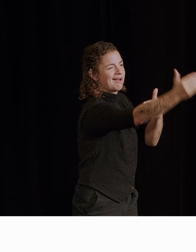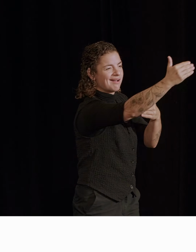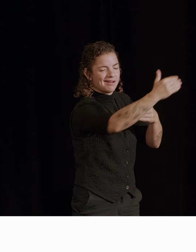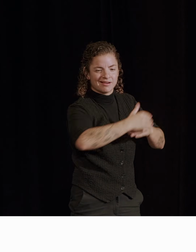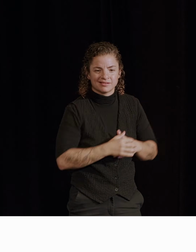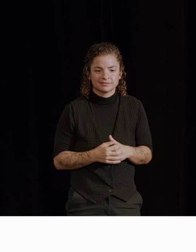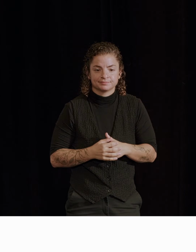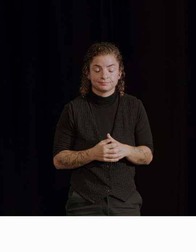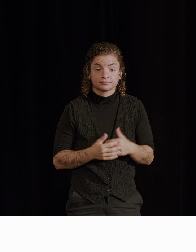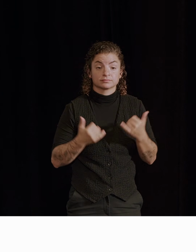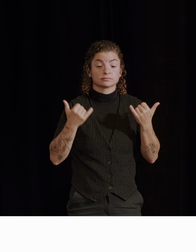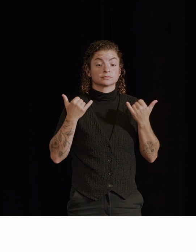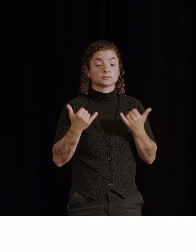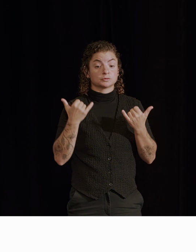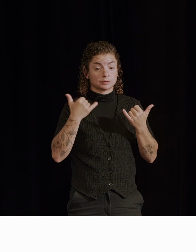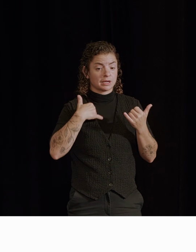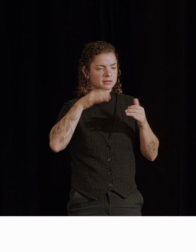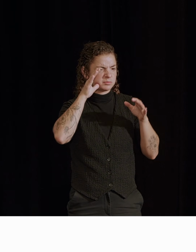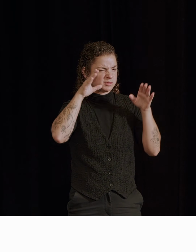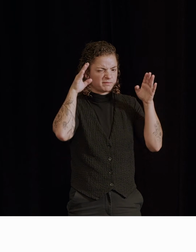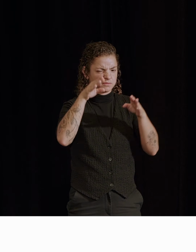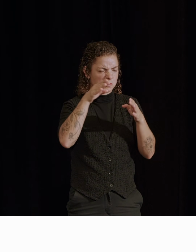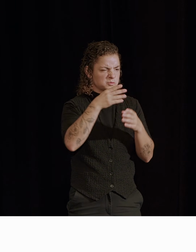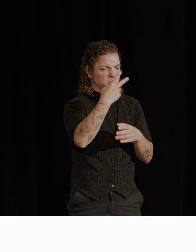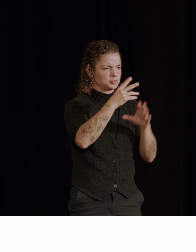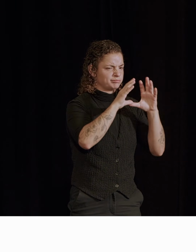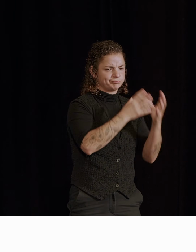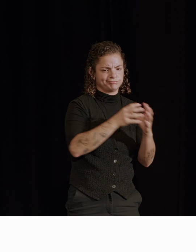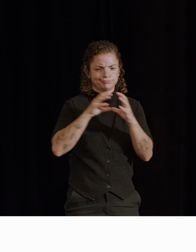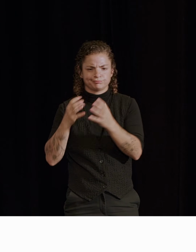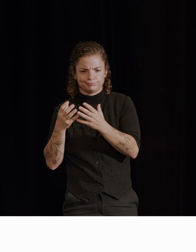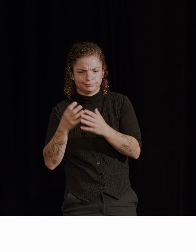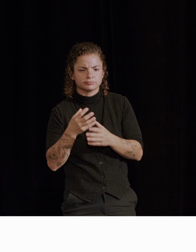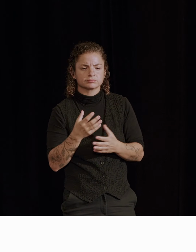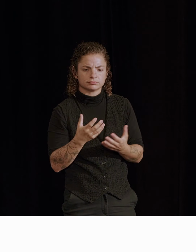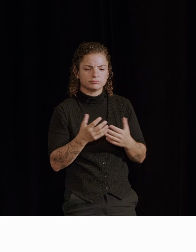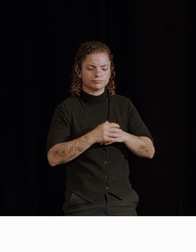that sit at the intersection of AI and wearables and accessibility.